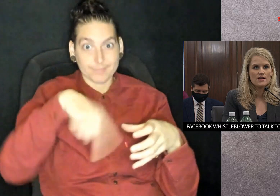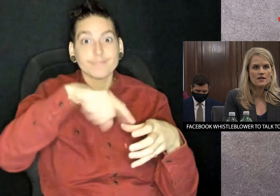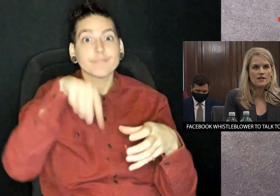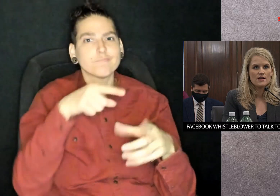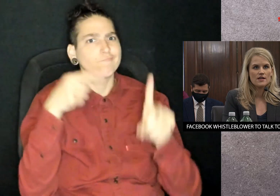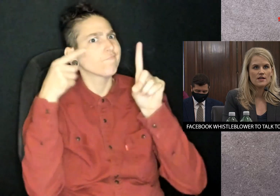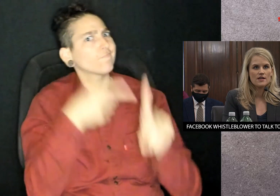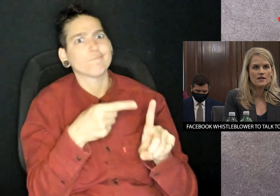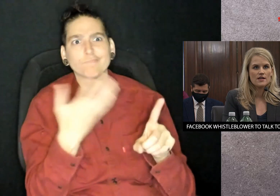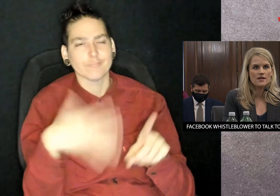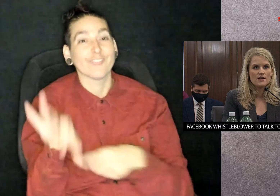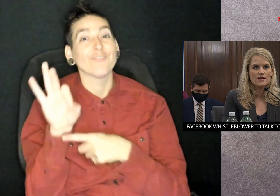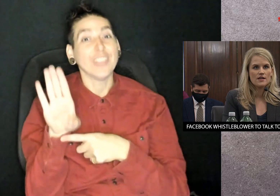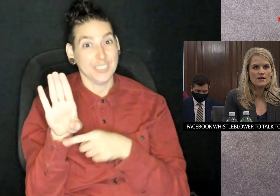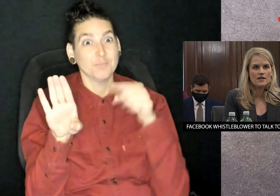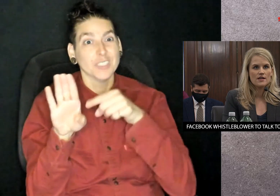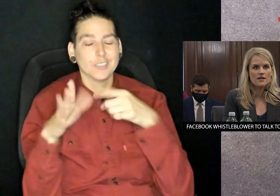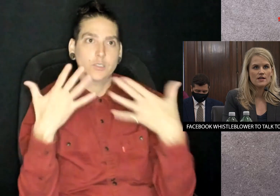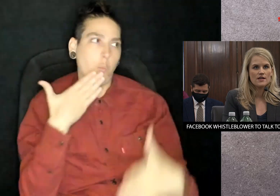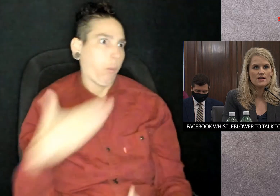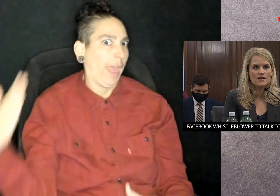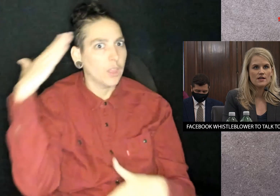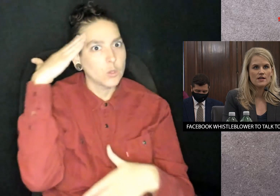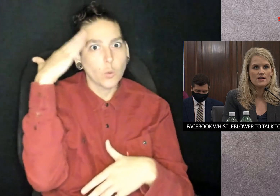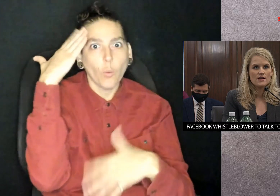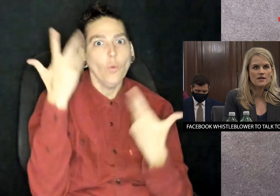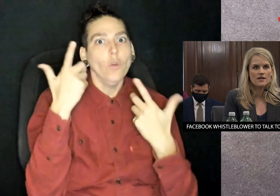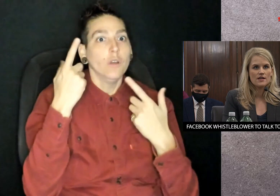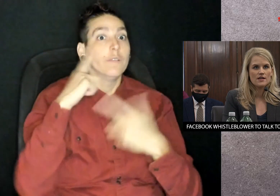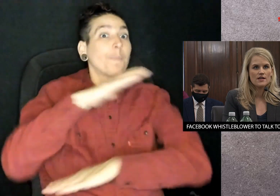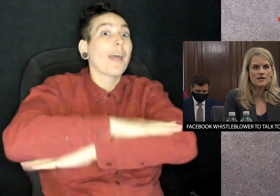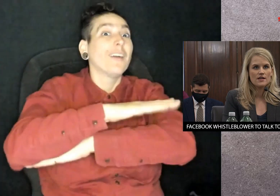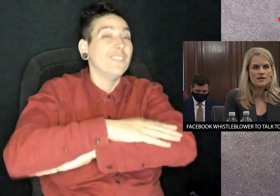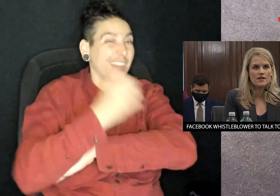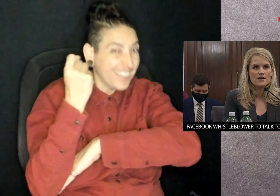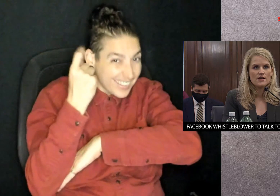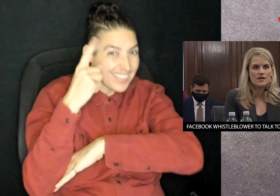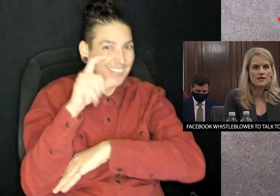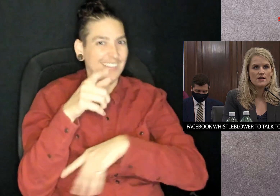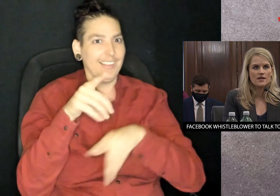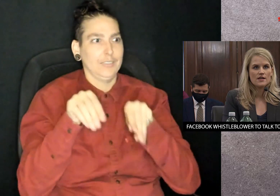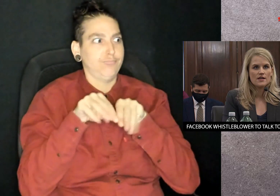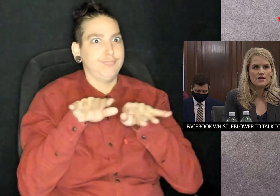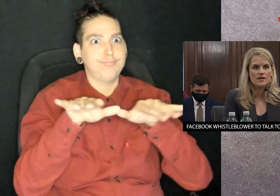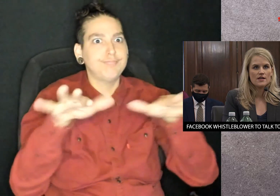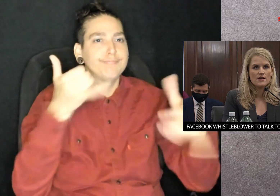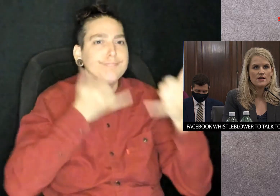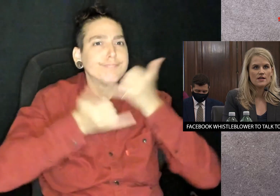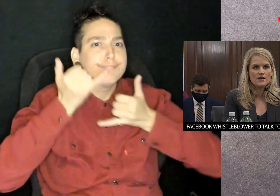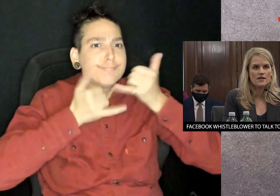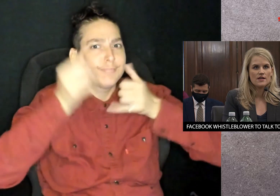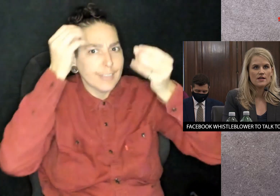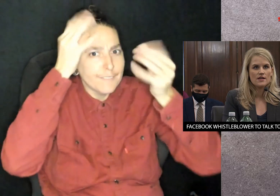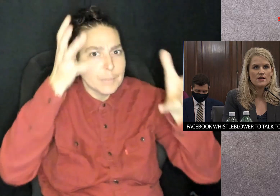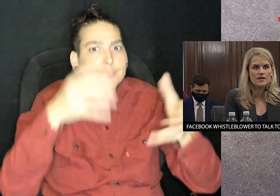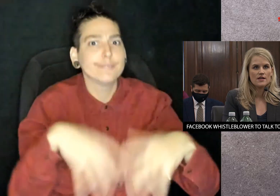about Facebook knowingly using its platforms to spread misinformation and hate